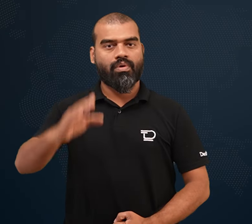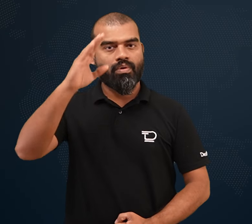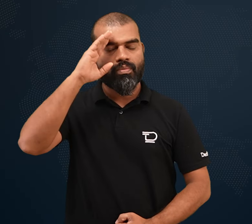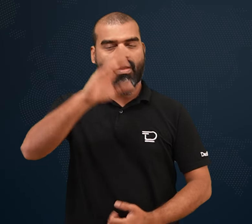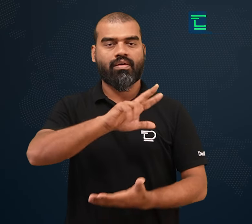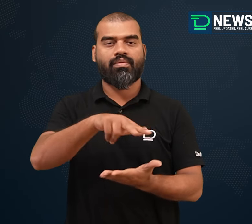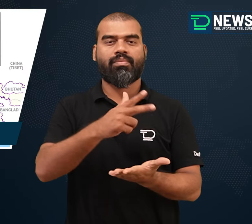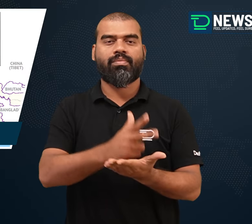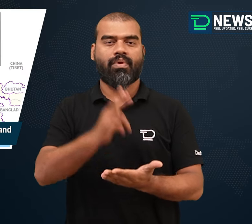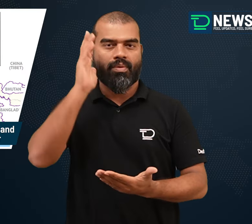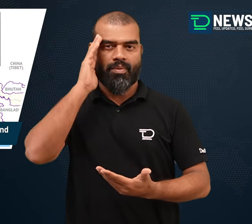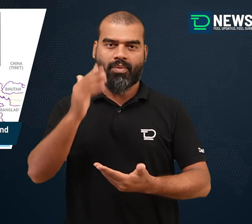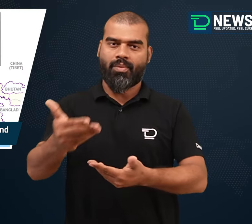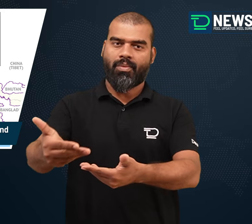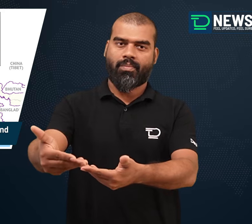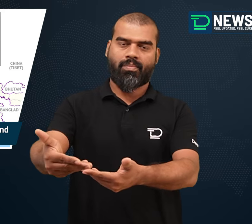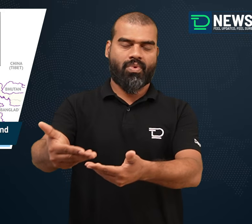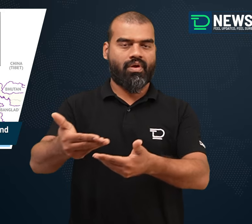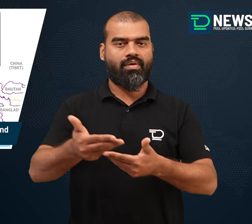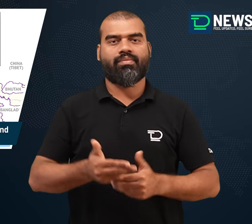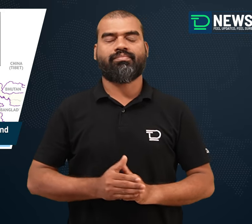Hi and welcome to Deaf Talks News.